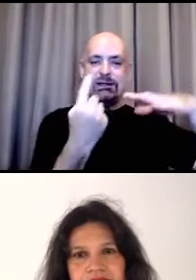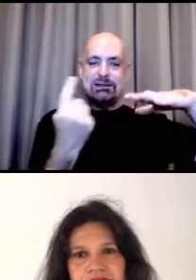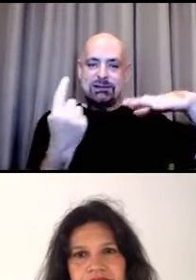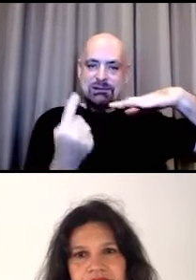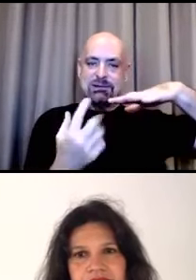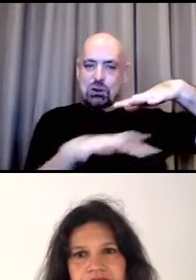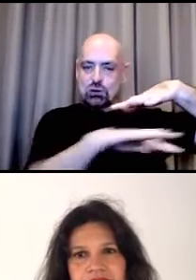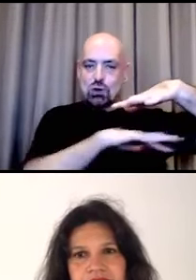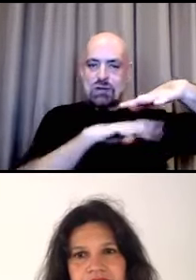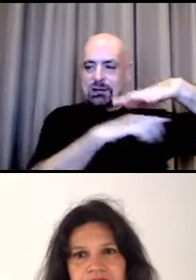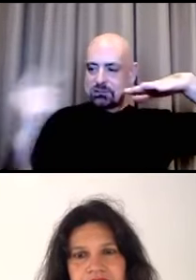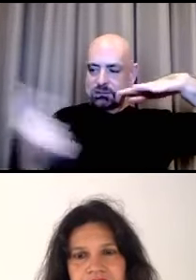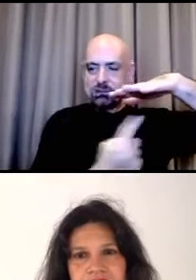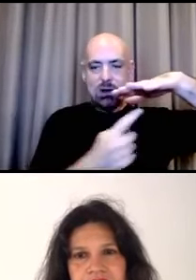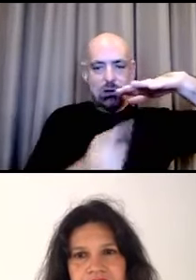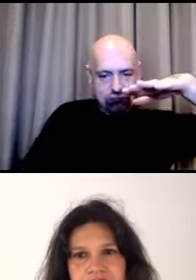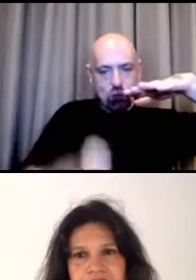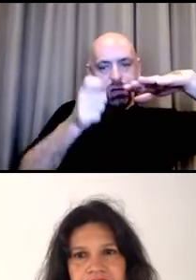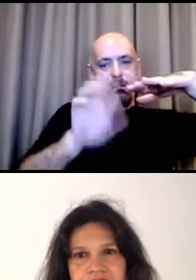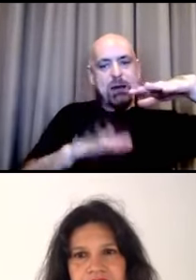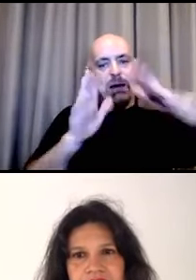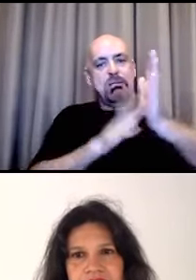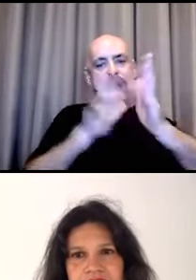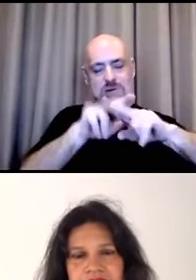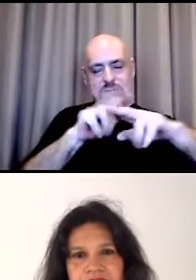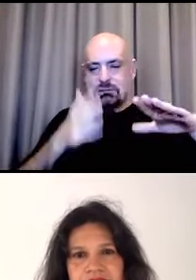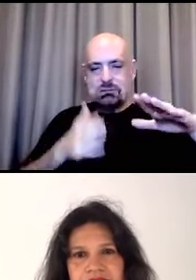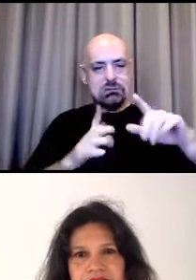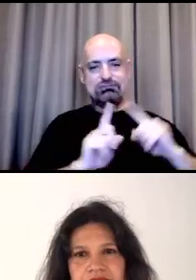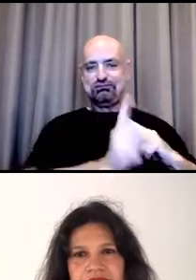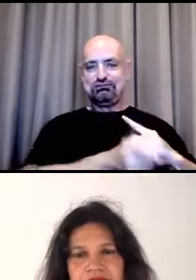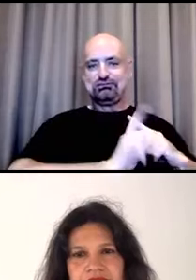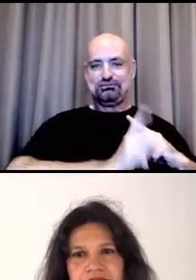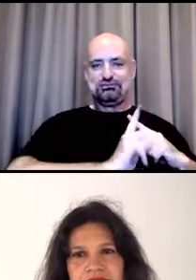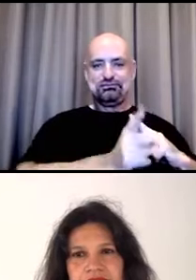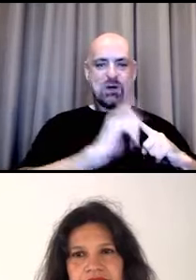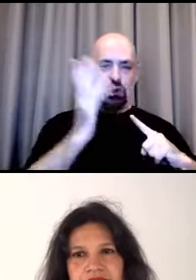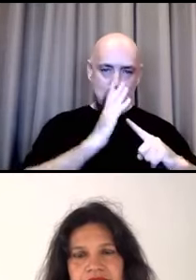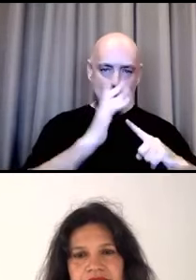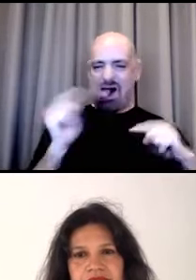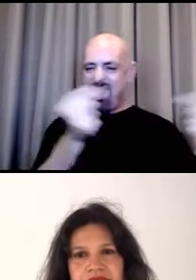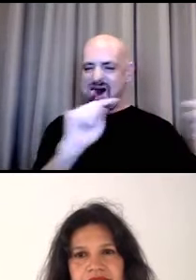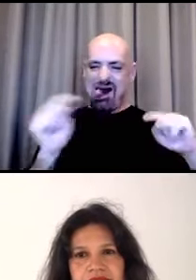legislation is based on an I idea of individual, holding individuals